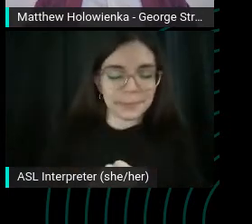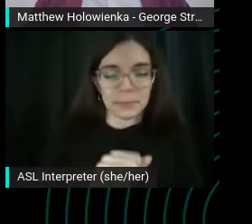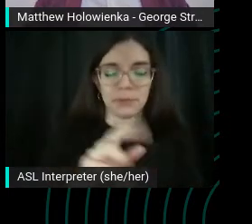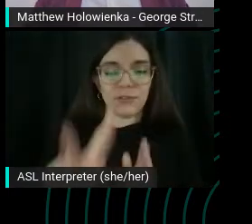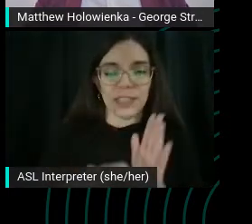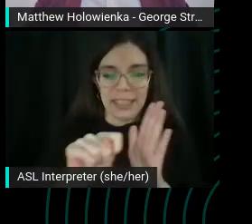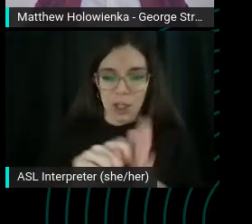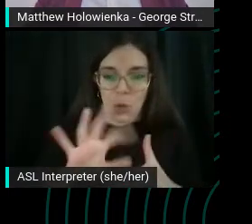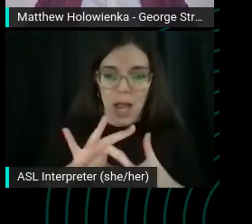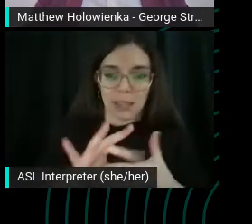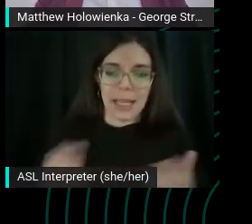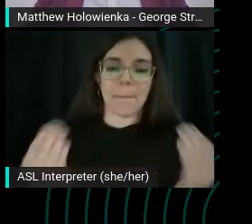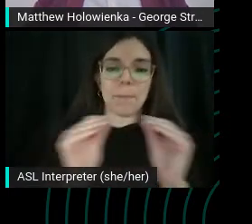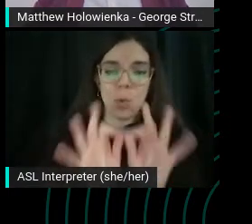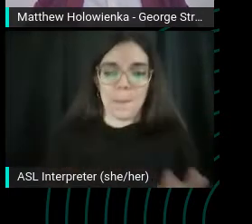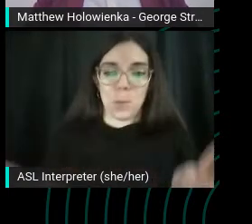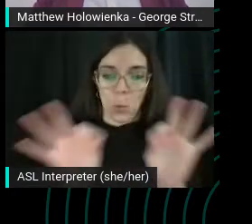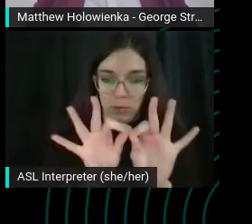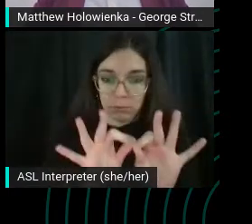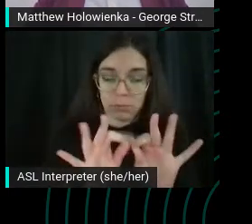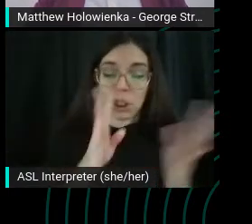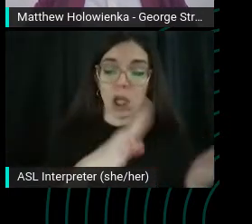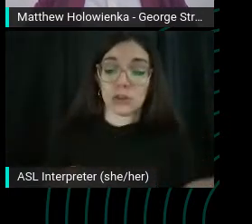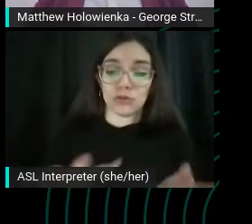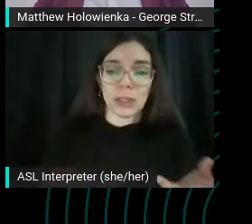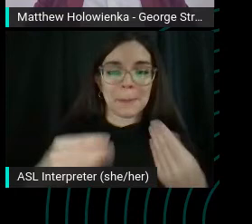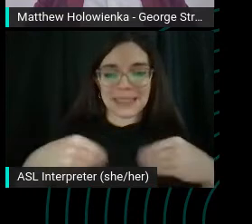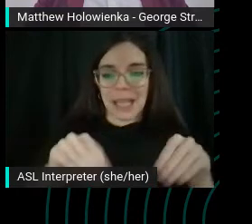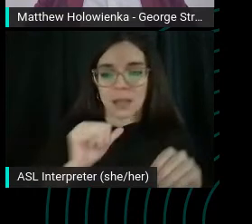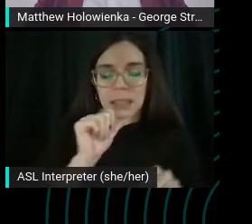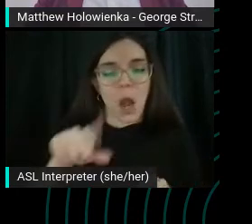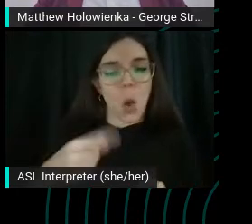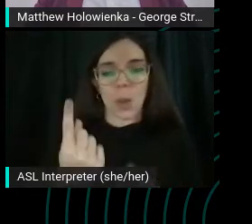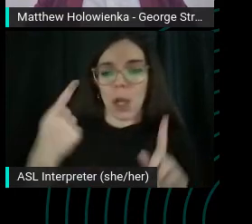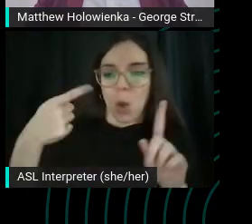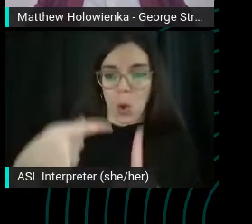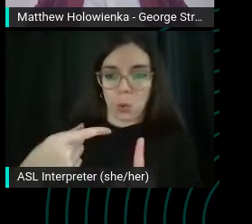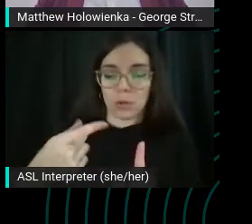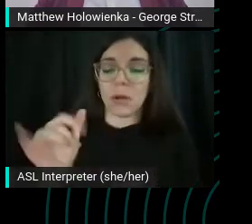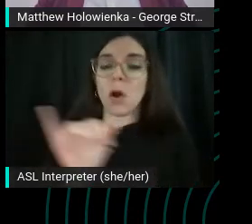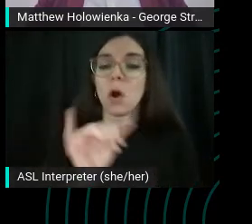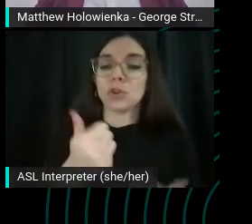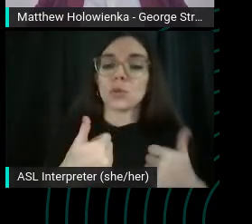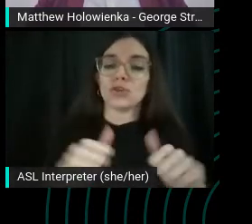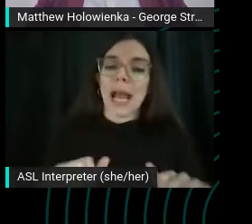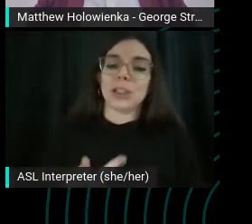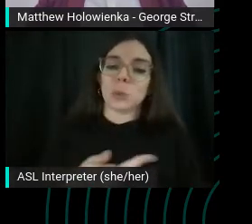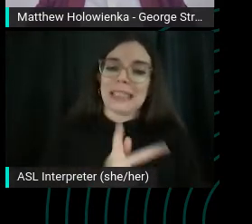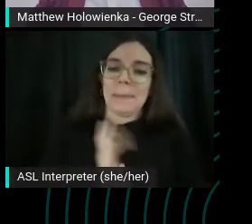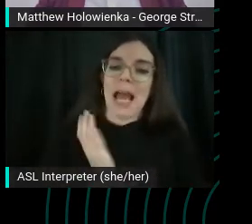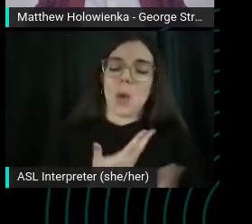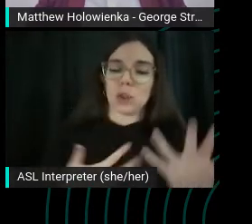That said, streaming sales were not the only goal of our virtual campaigns. We were also trying to keep our social feeds active, because we had been dark for some time,